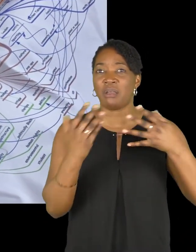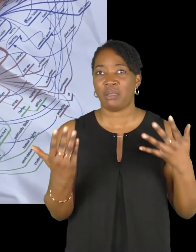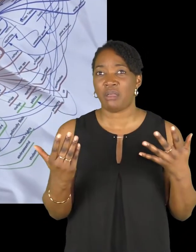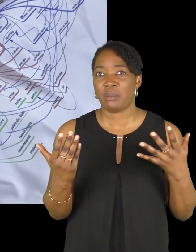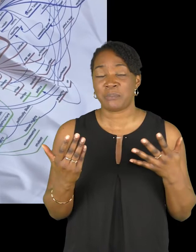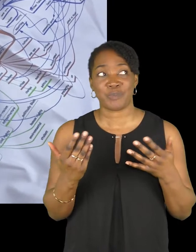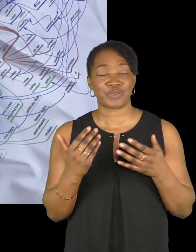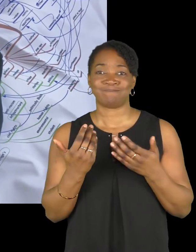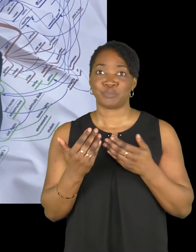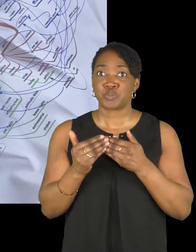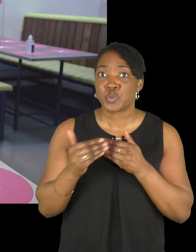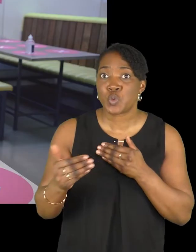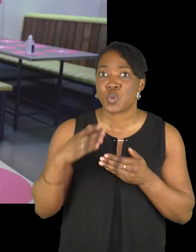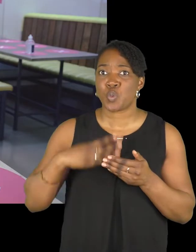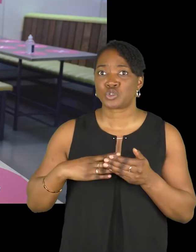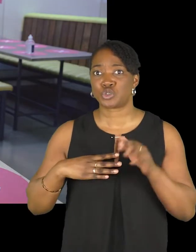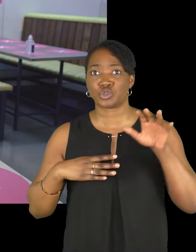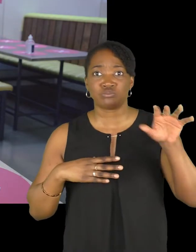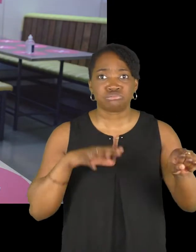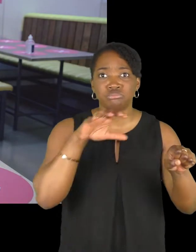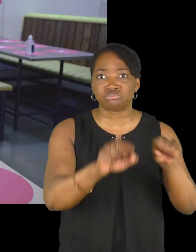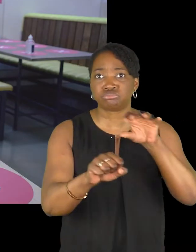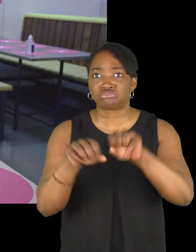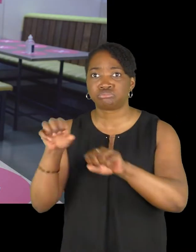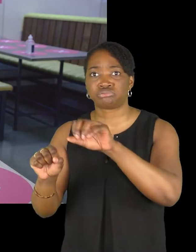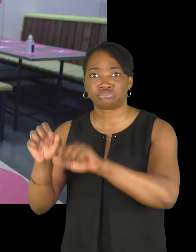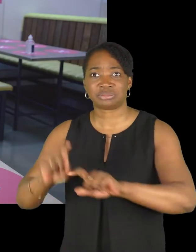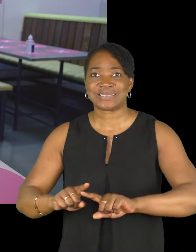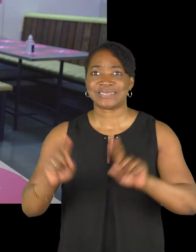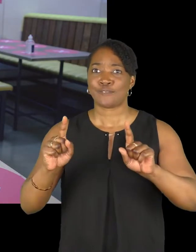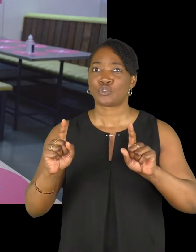but also beyond the arts, I wanted it to also reach other audiences and not to just be about